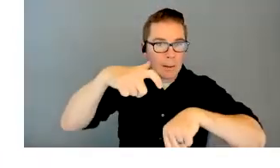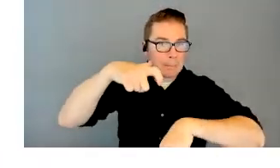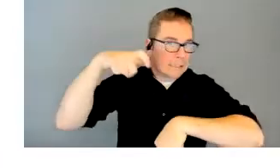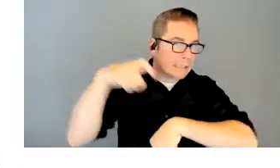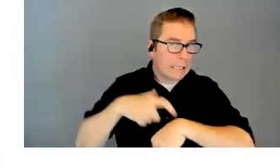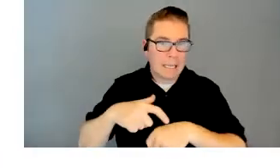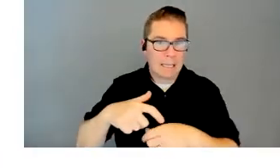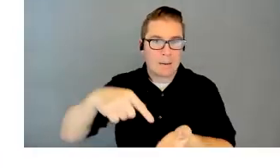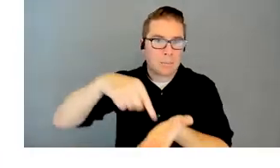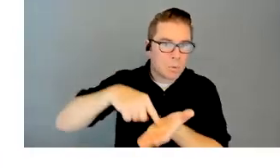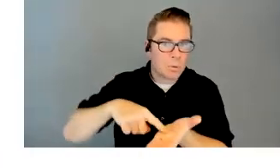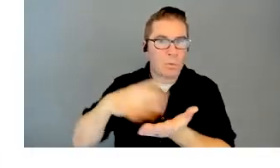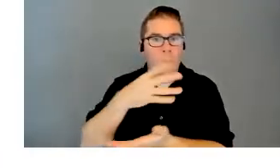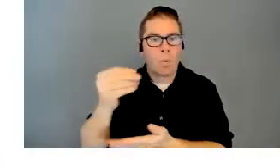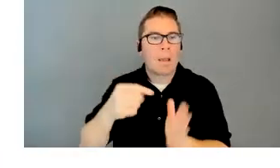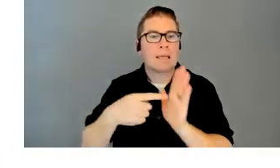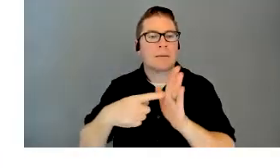those are required under the important dates